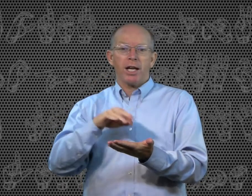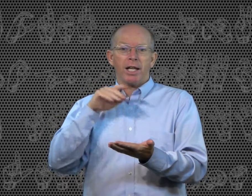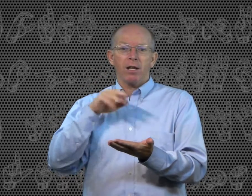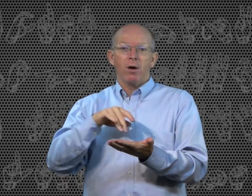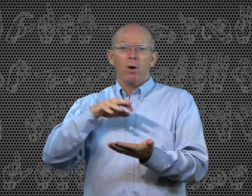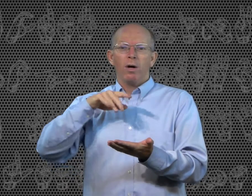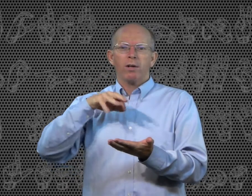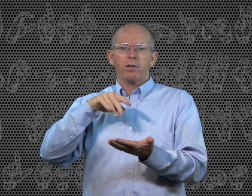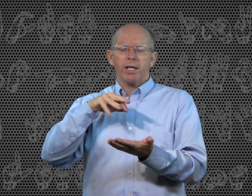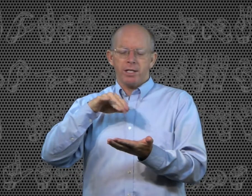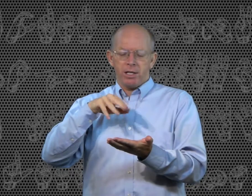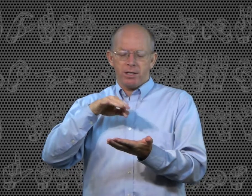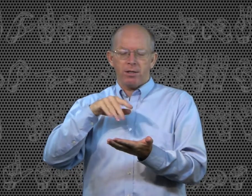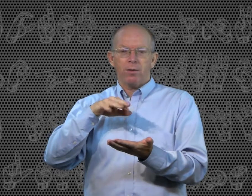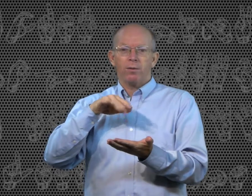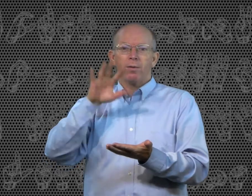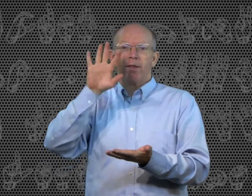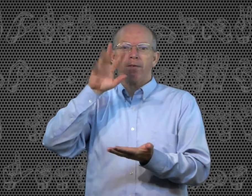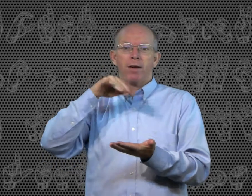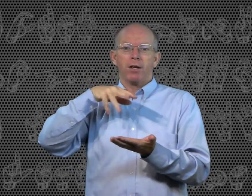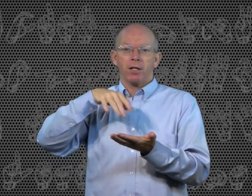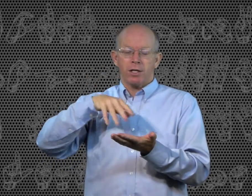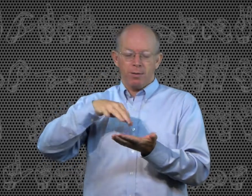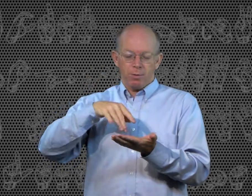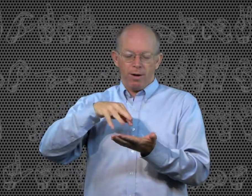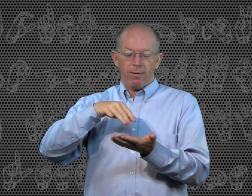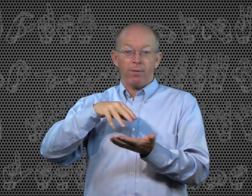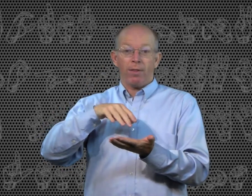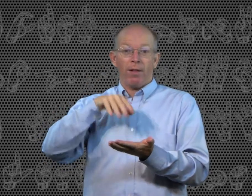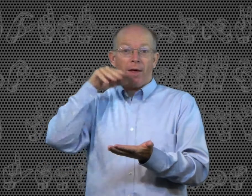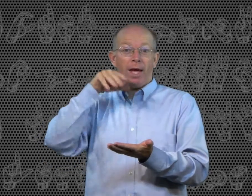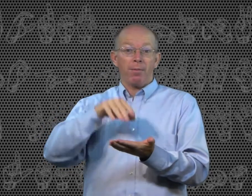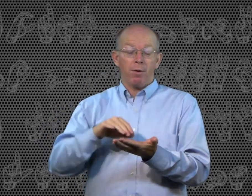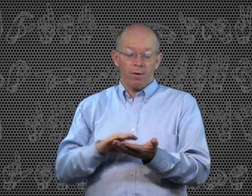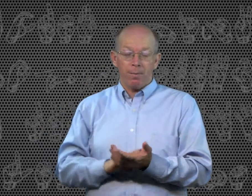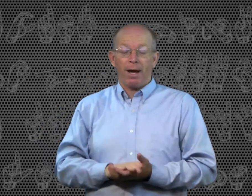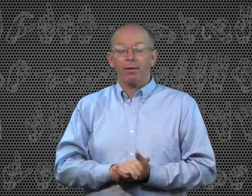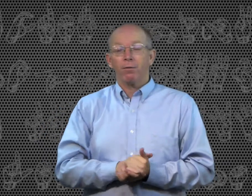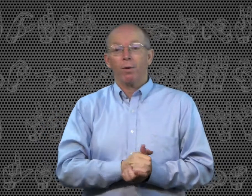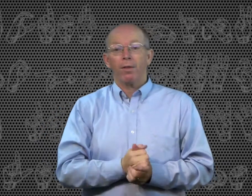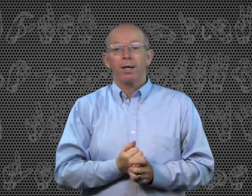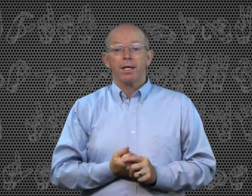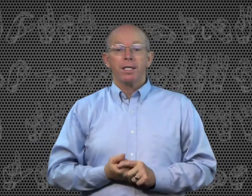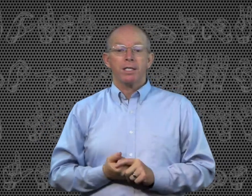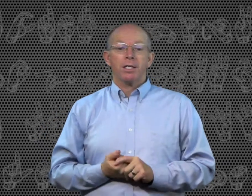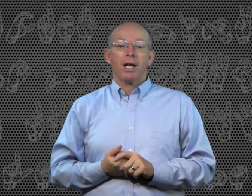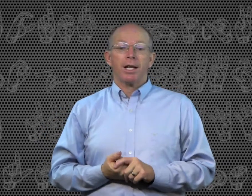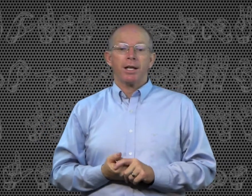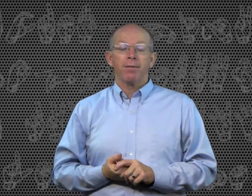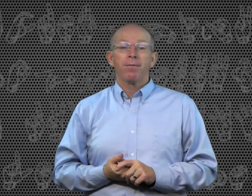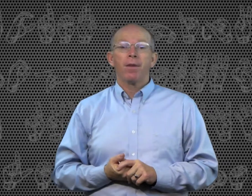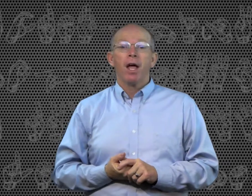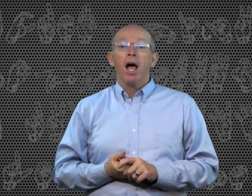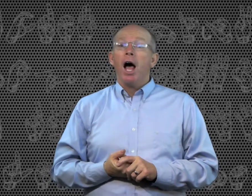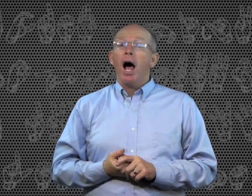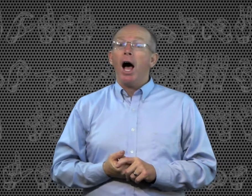STUDY Or you will see it with just the fingertips waving without the hand moving back and forth. STUDY